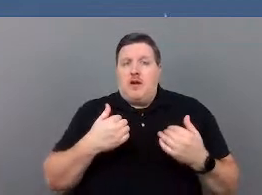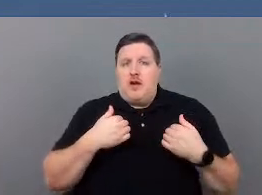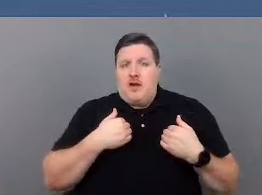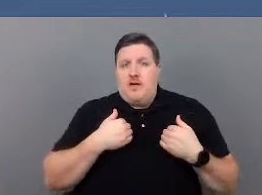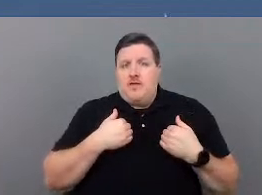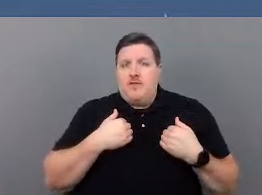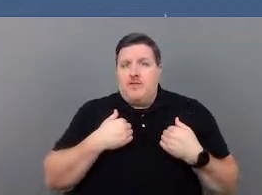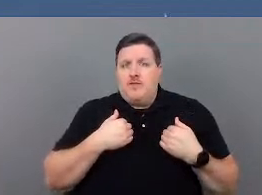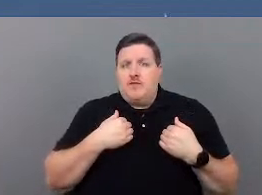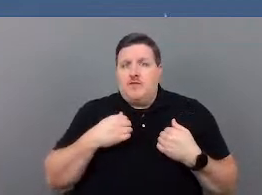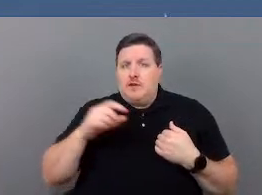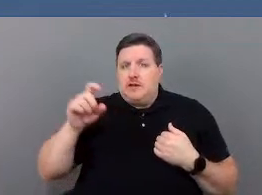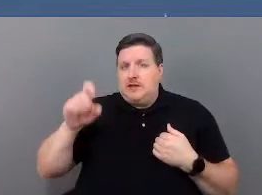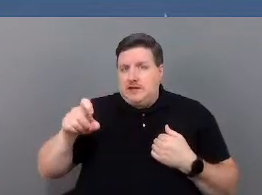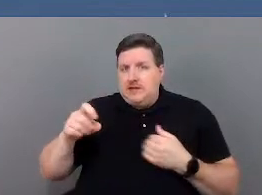WE NEED POLICE BUT WE NEED POLICE WHO ARE DOING THE JOB RIGHT.